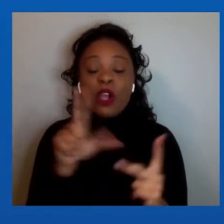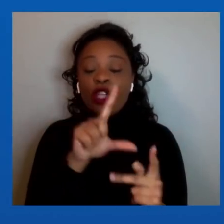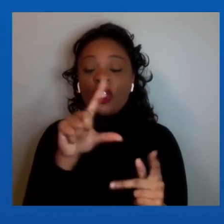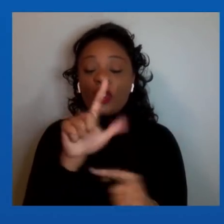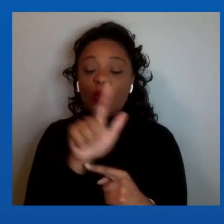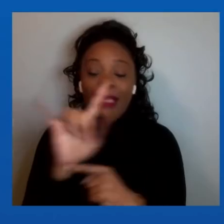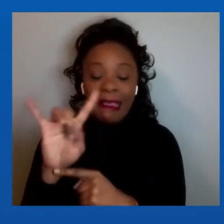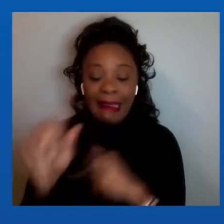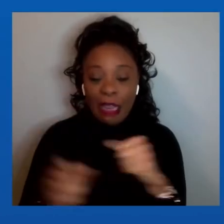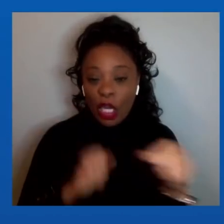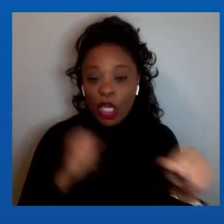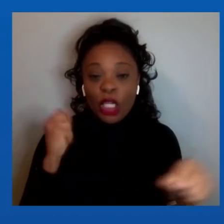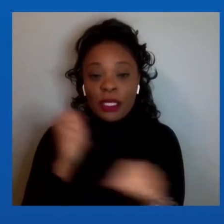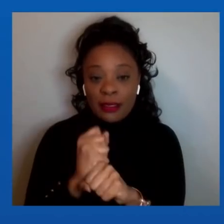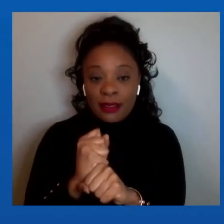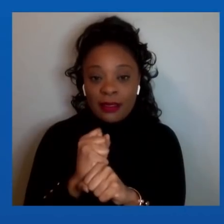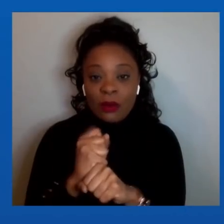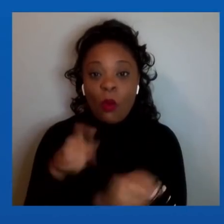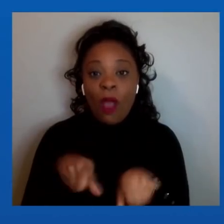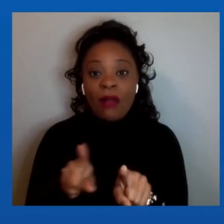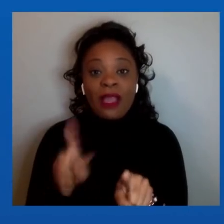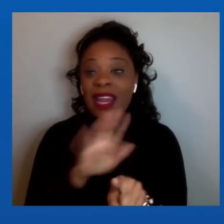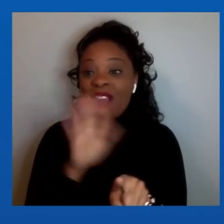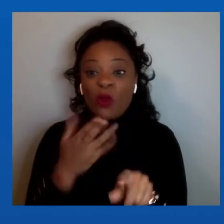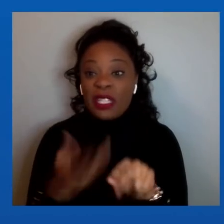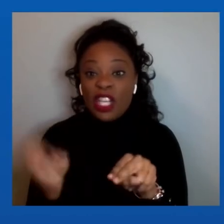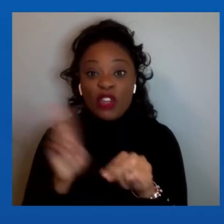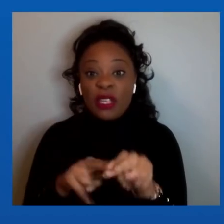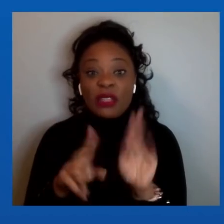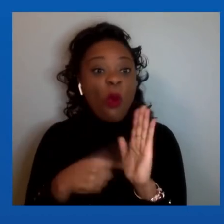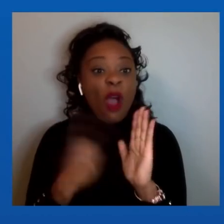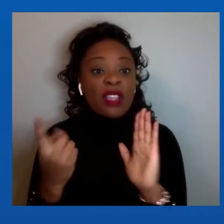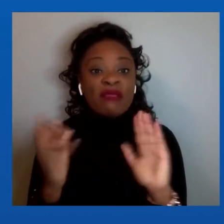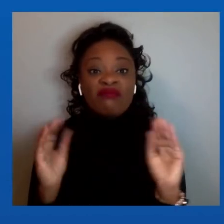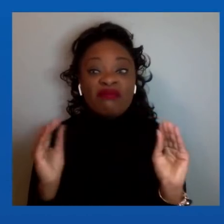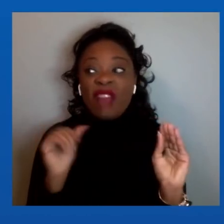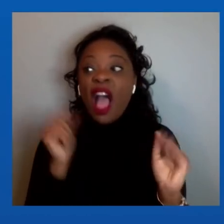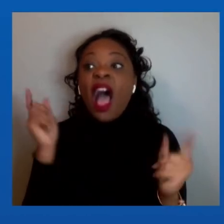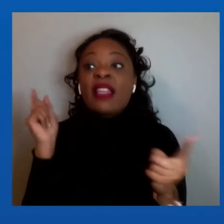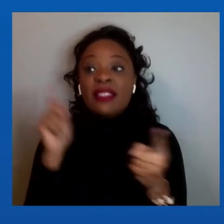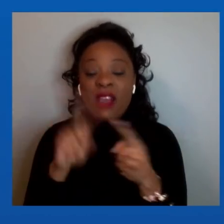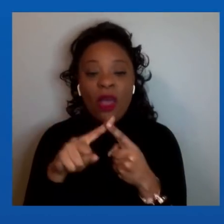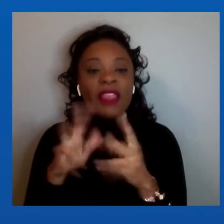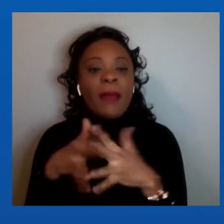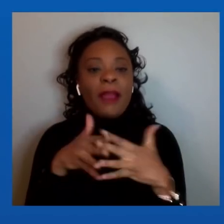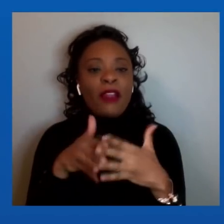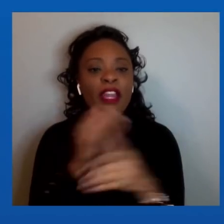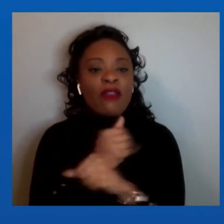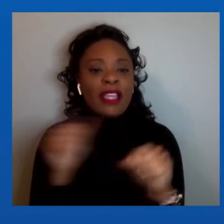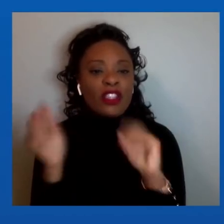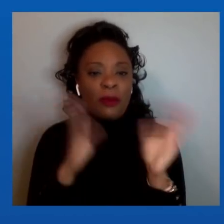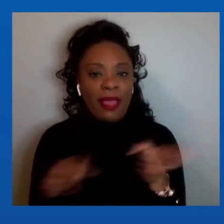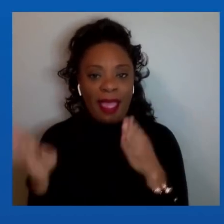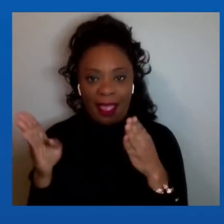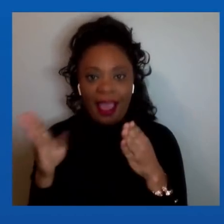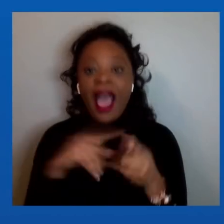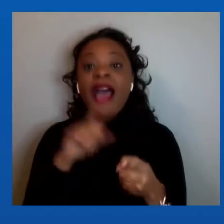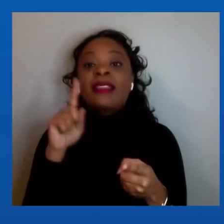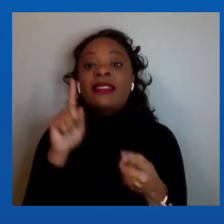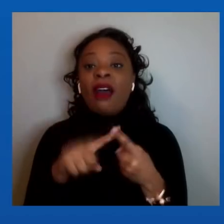as it was never increased once until the American Rescue Plan. Until the Biden-Harris administration